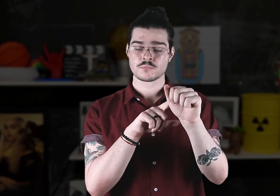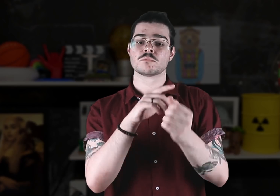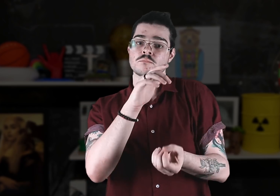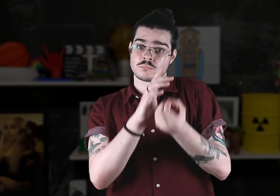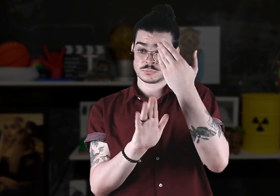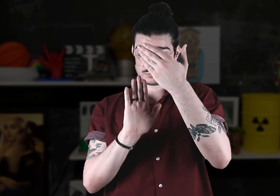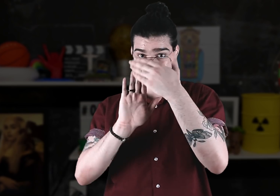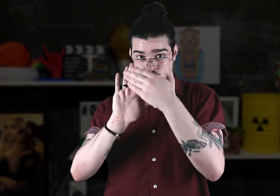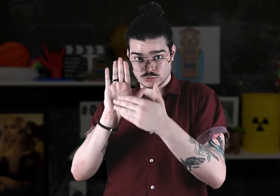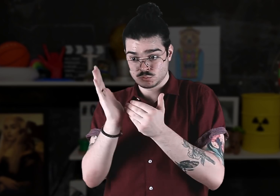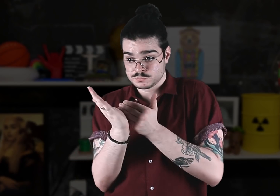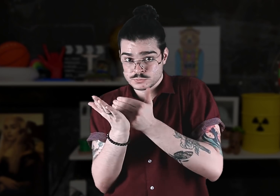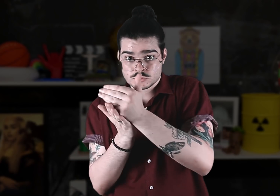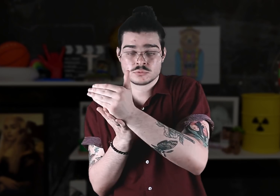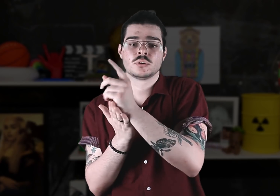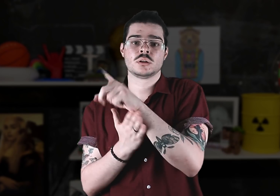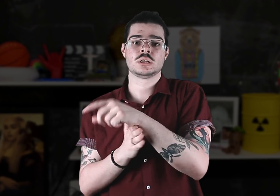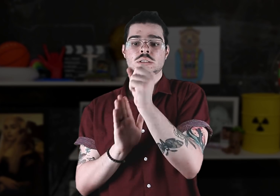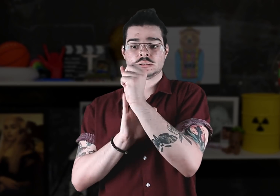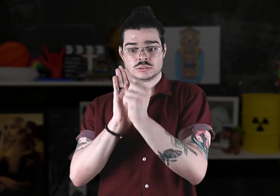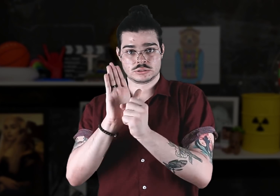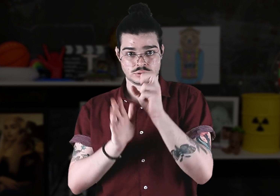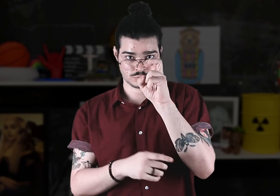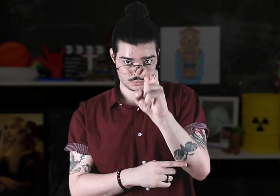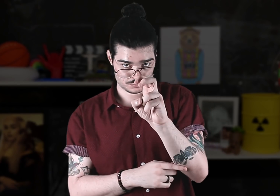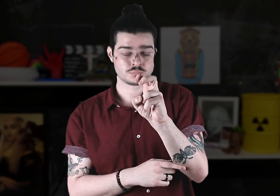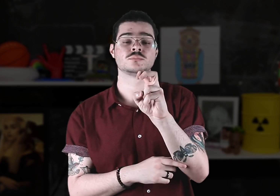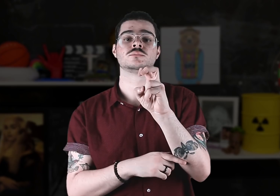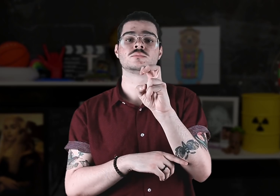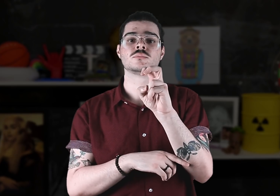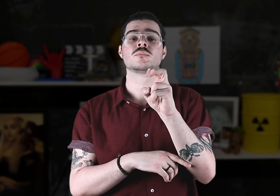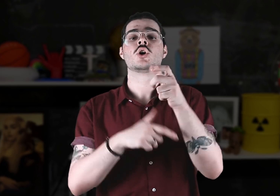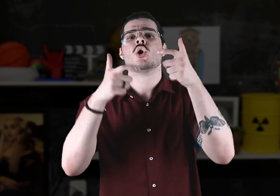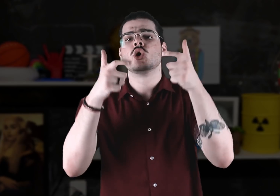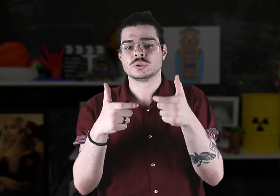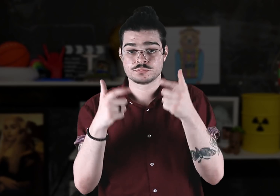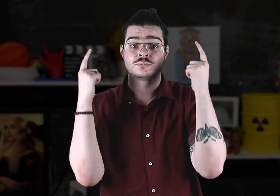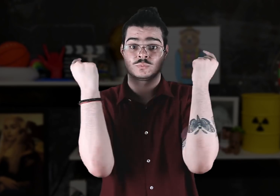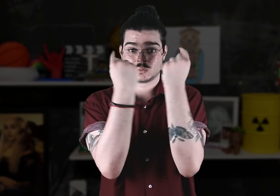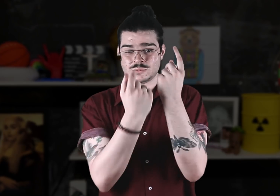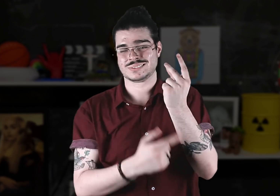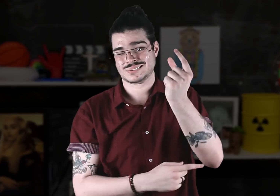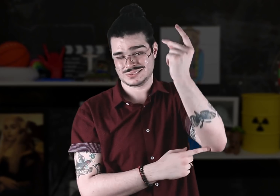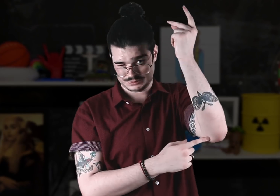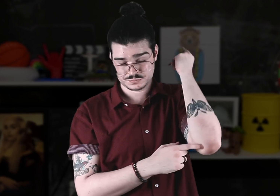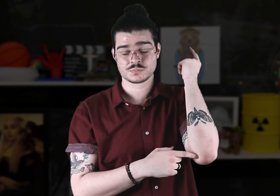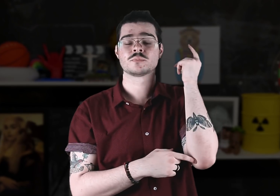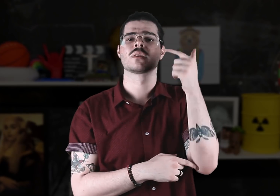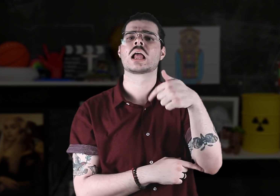first proposed in the 5th century, in Ancient Greece,